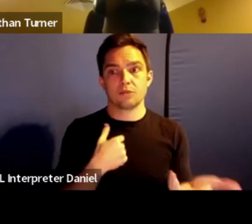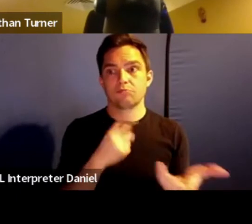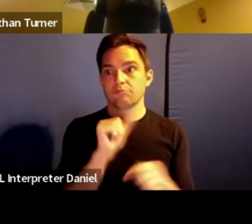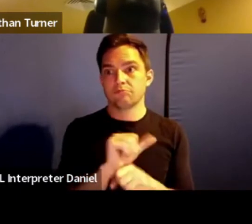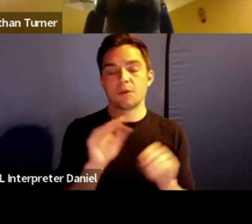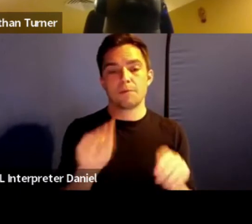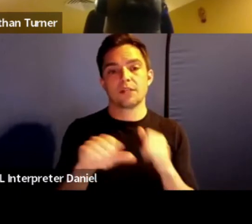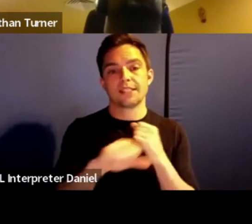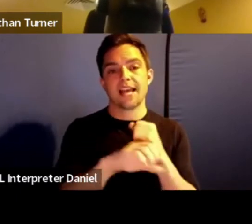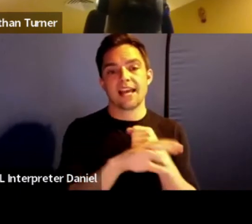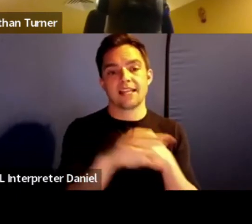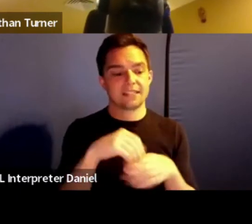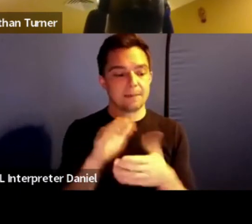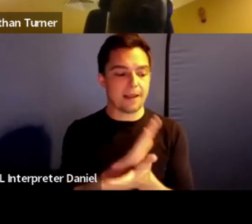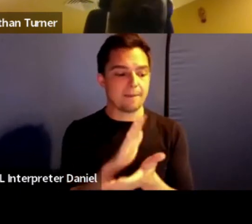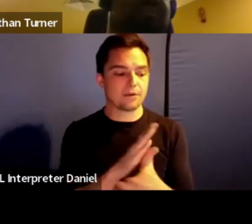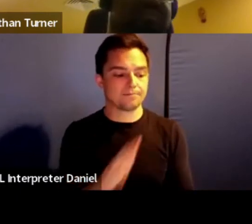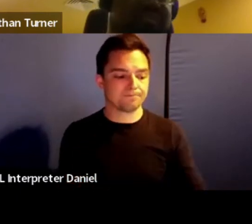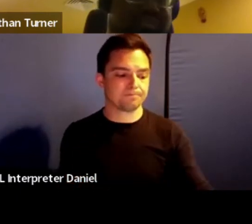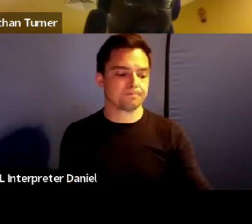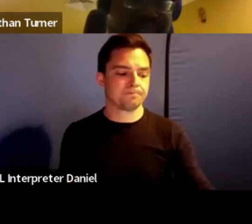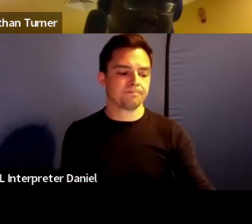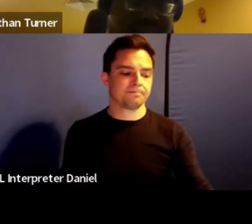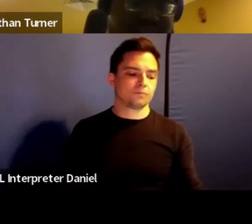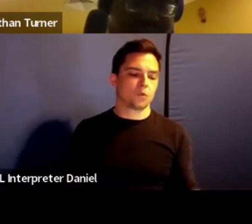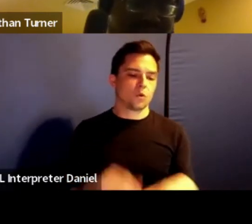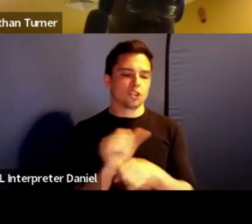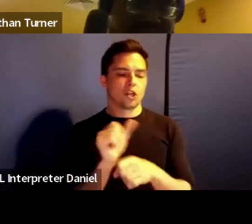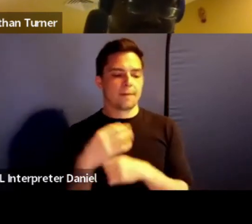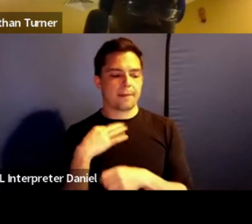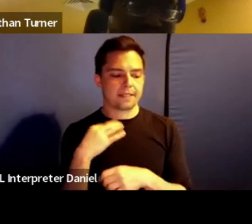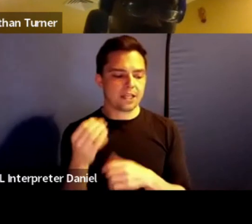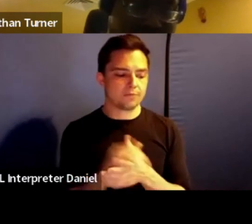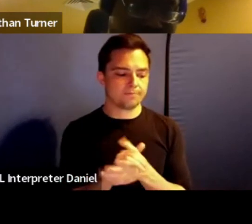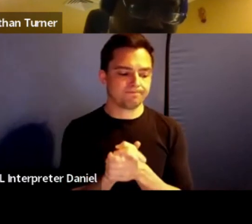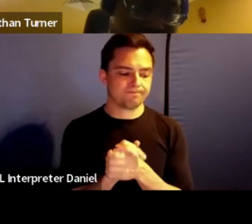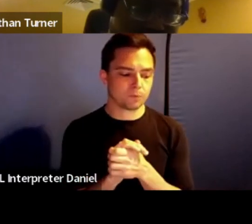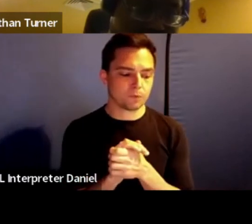ad in the paper, or go through job applicants or help me make